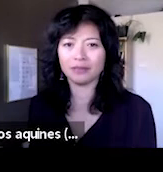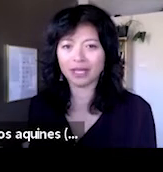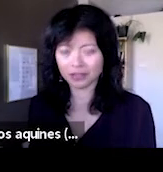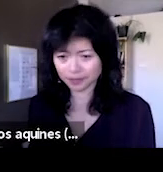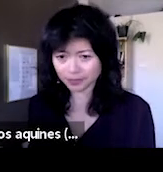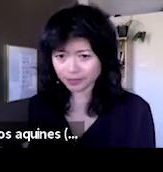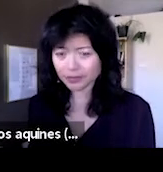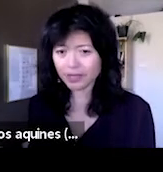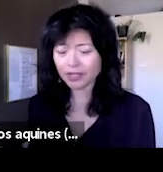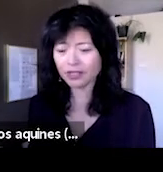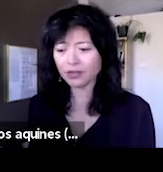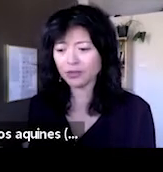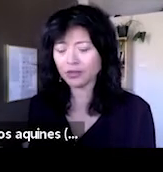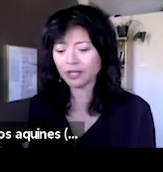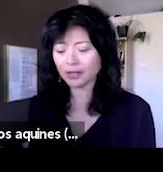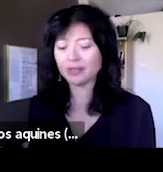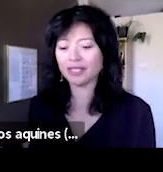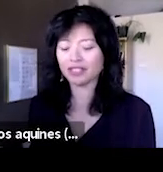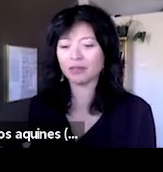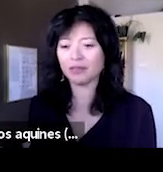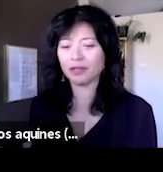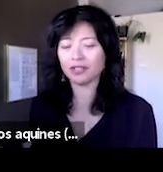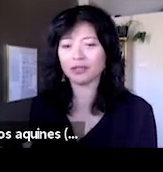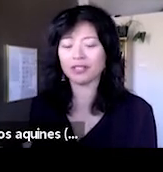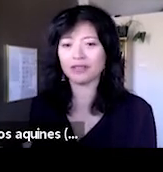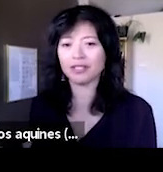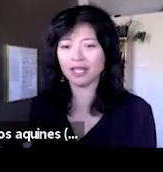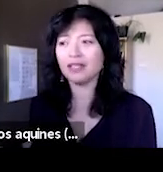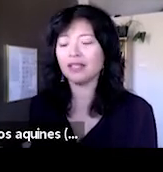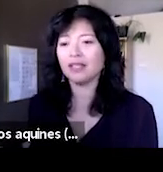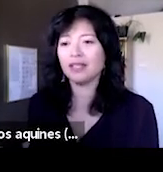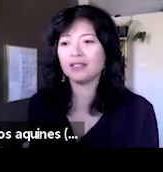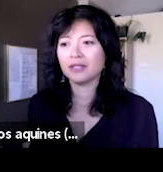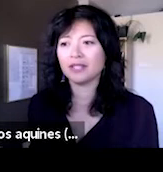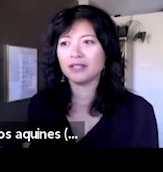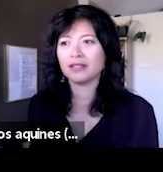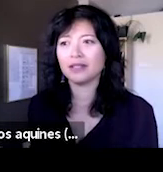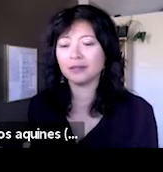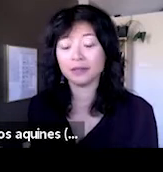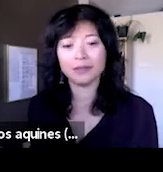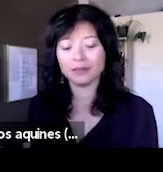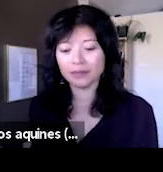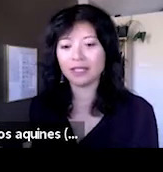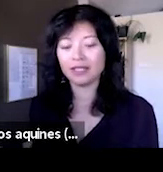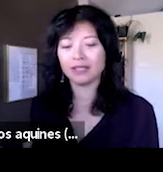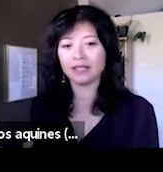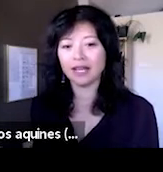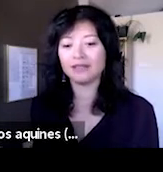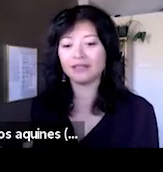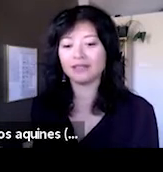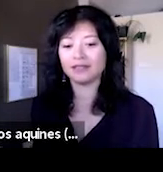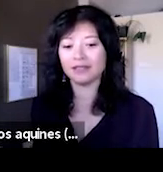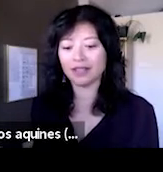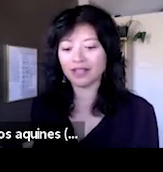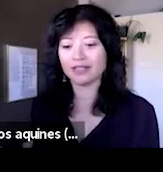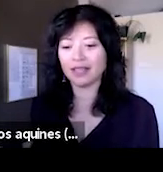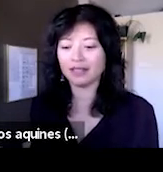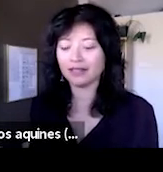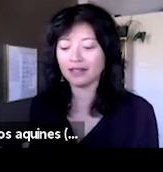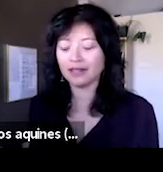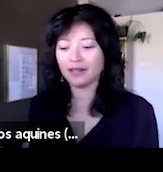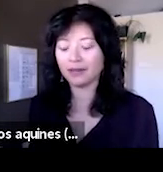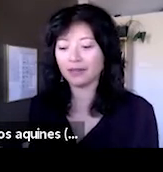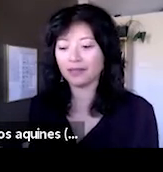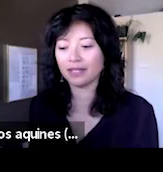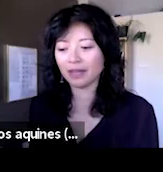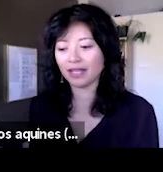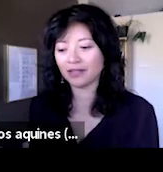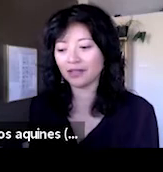matters?” to, it was a day just before Treaty 7 day to discuss the lives lost and the impact of